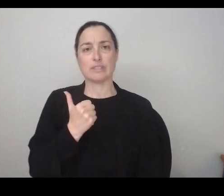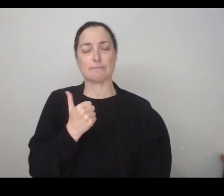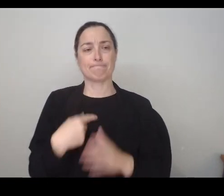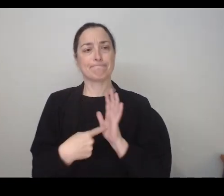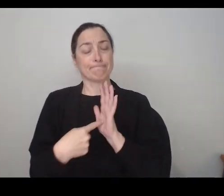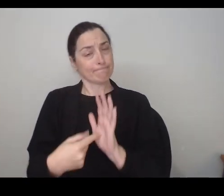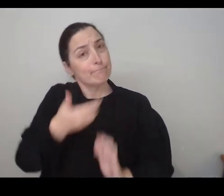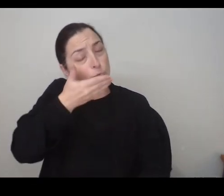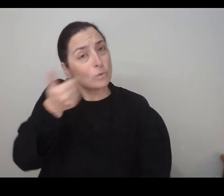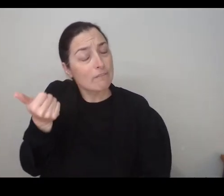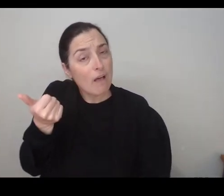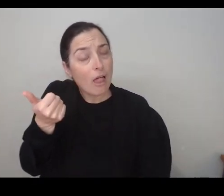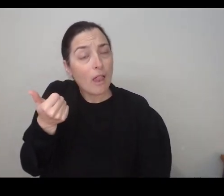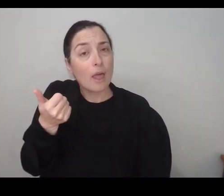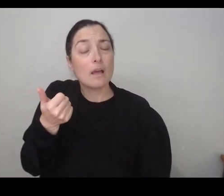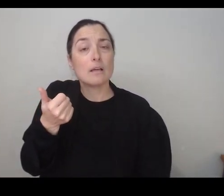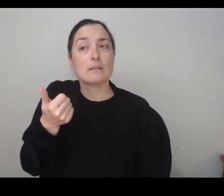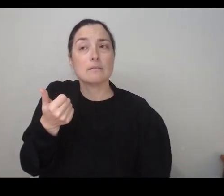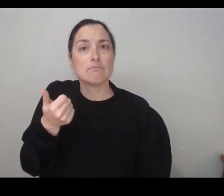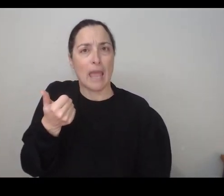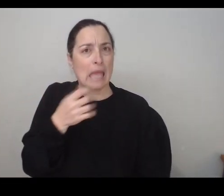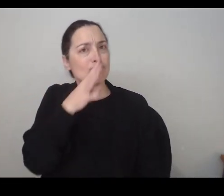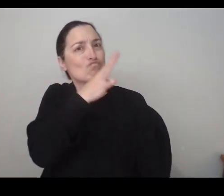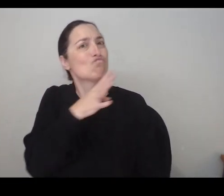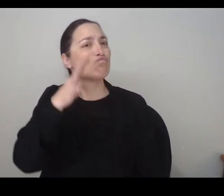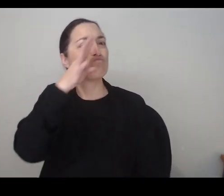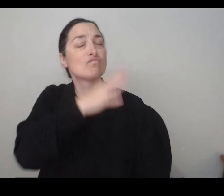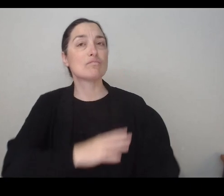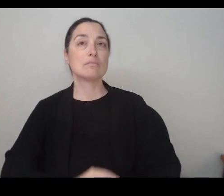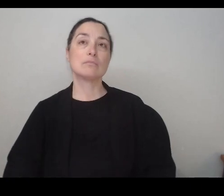and mysterious self-portrait.